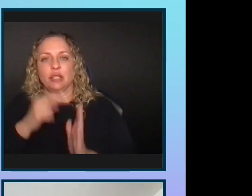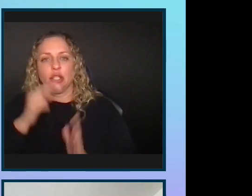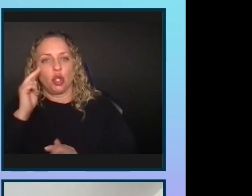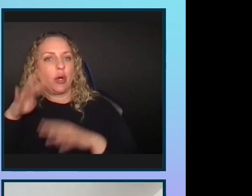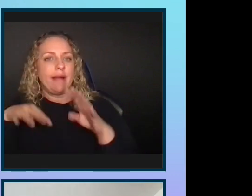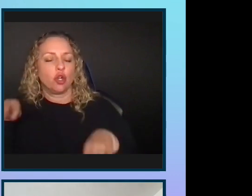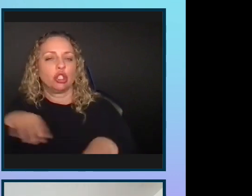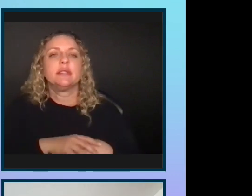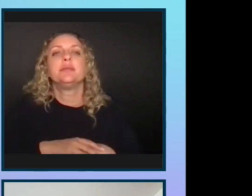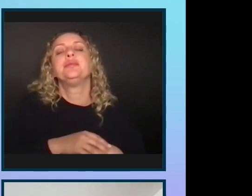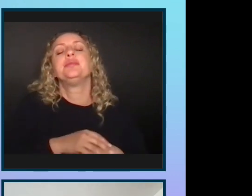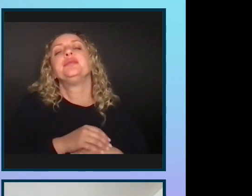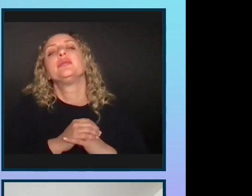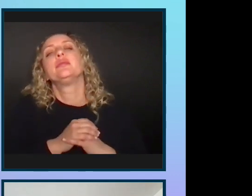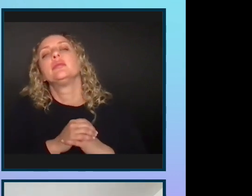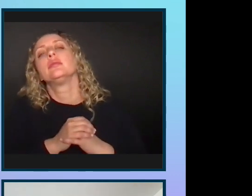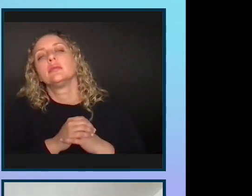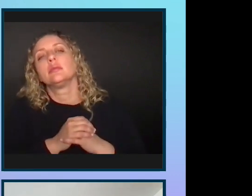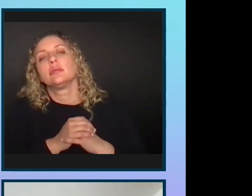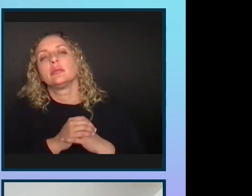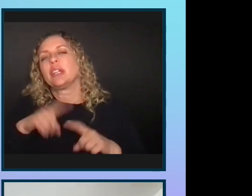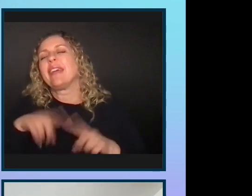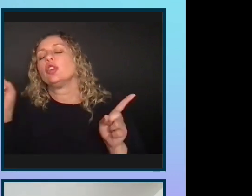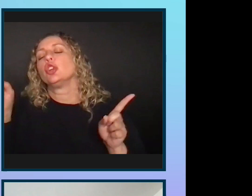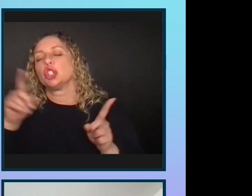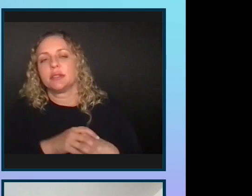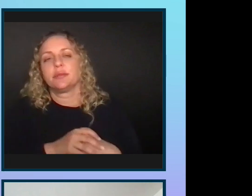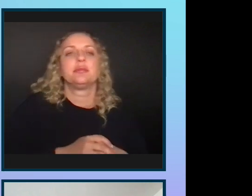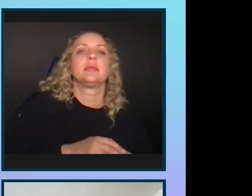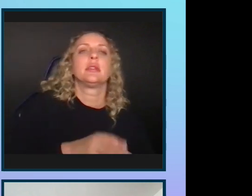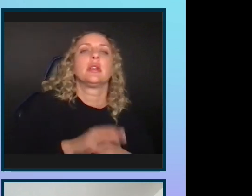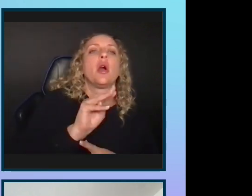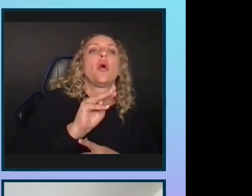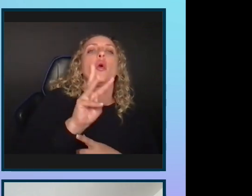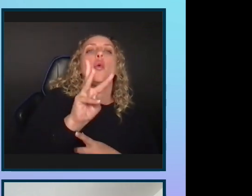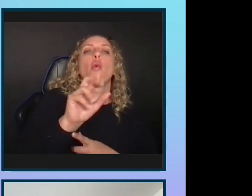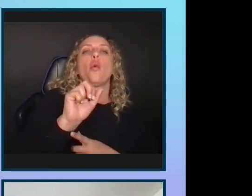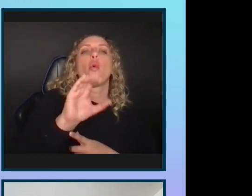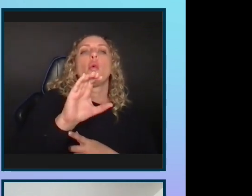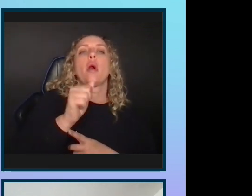We're also gonna use terms like WCAG. So when I'm saying WCAG, I'm referring to the web content accessibility guidelines,